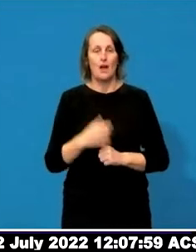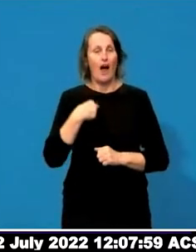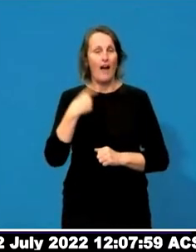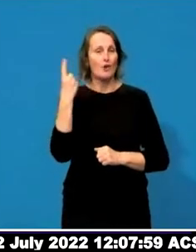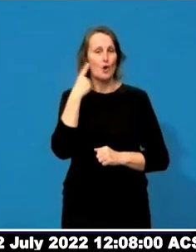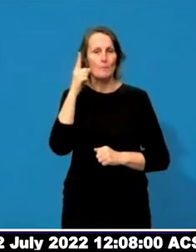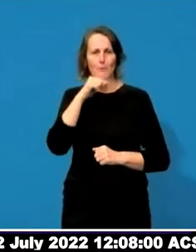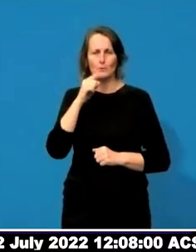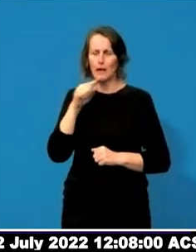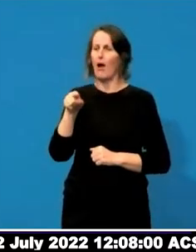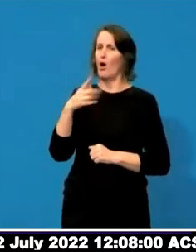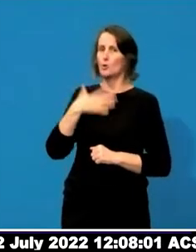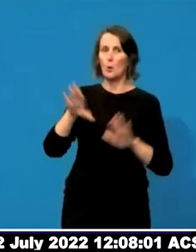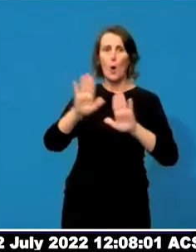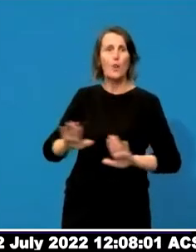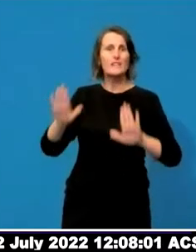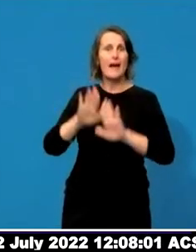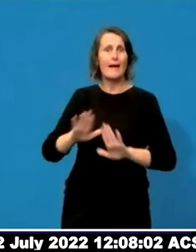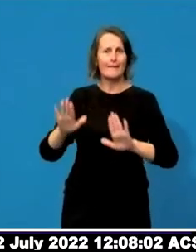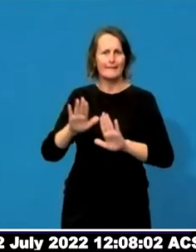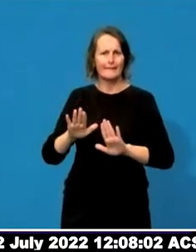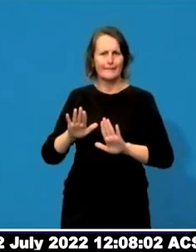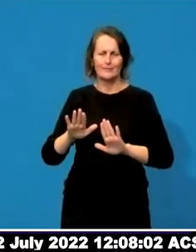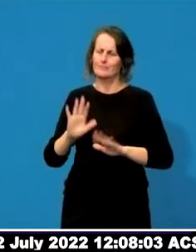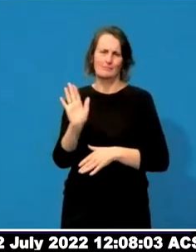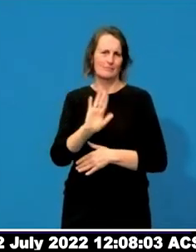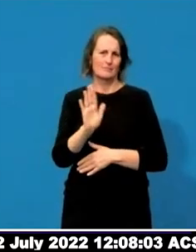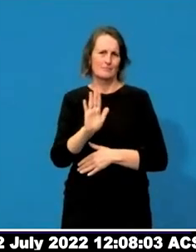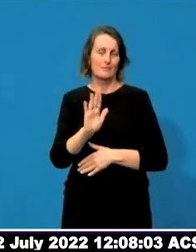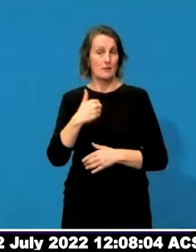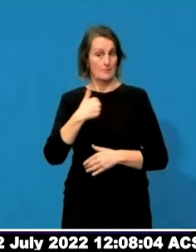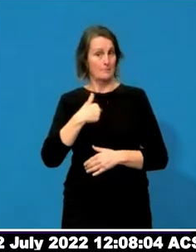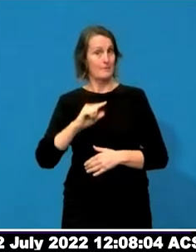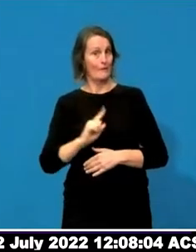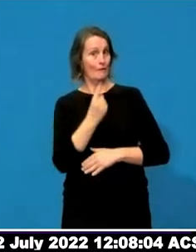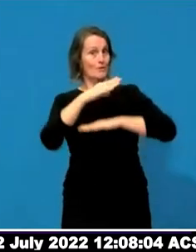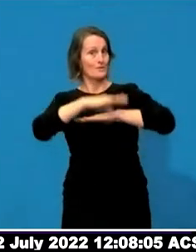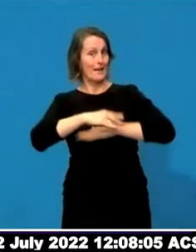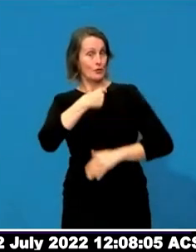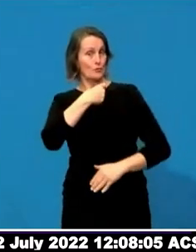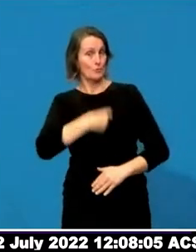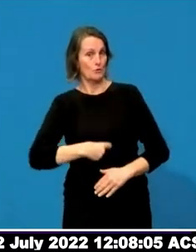and as a First Nations person - not with a disability, but with family -